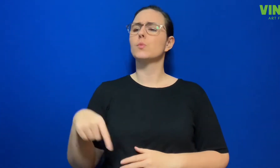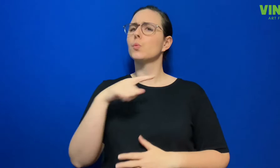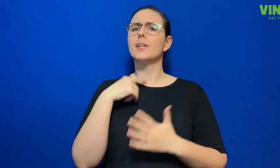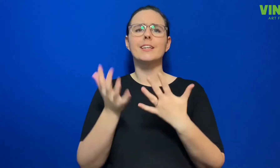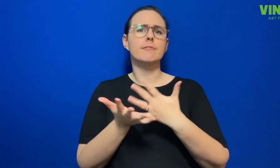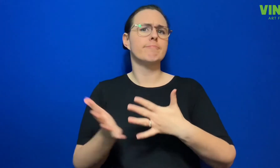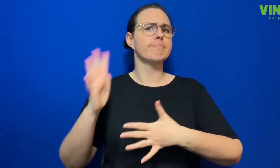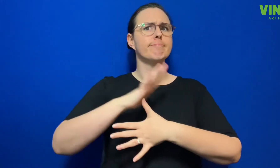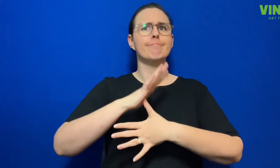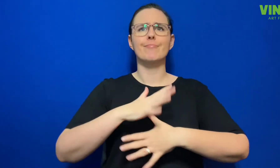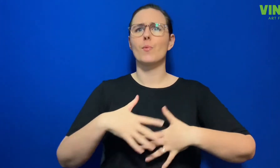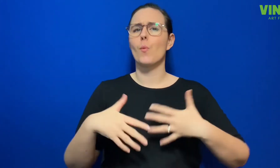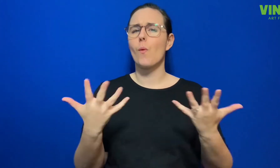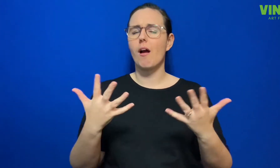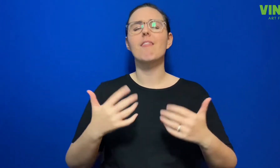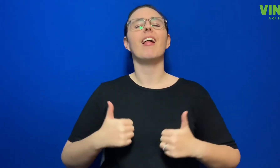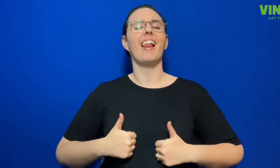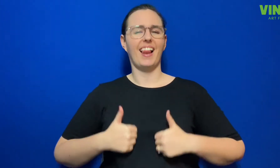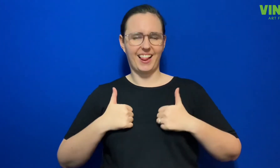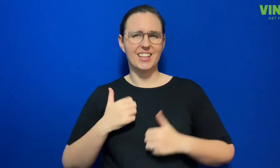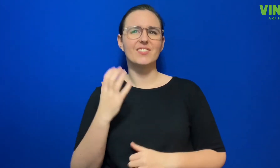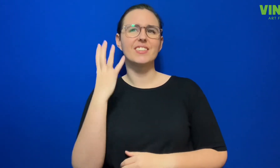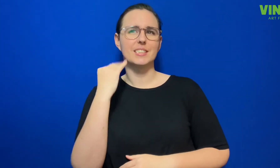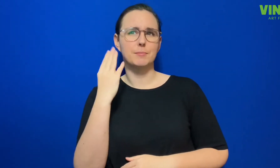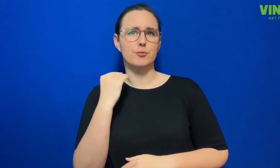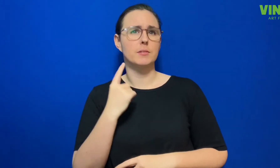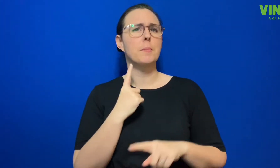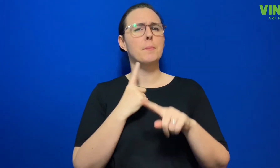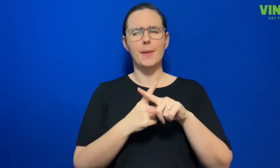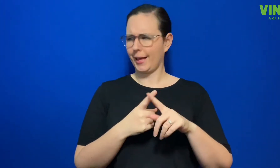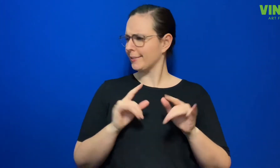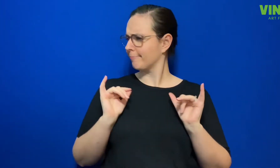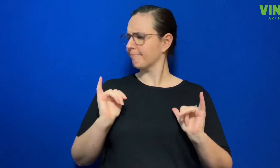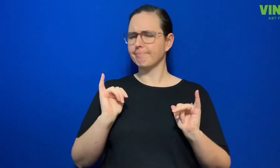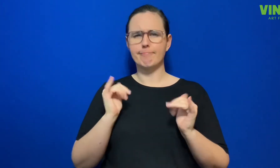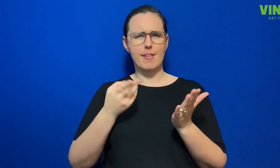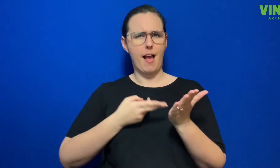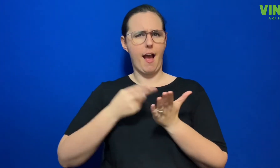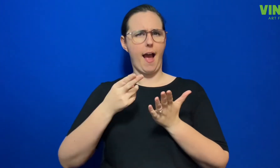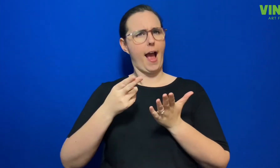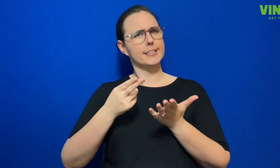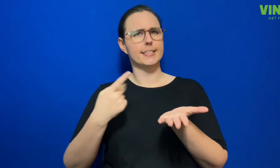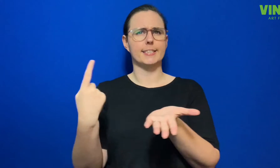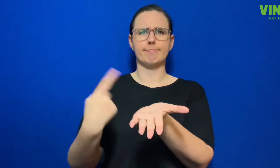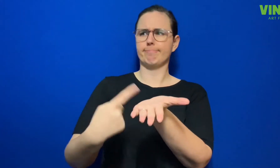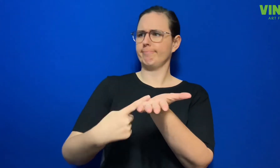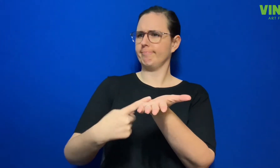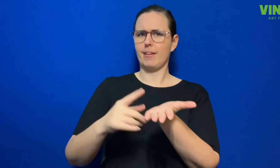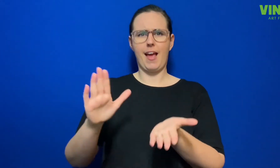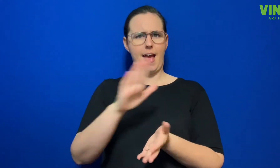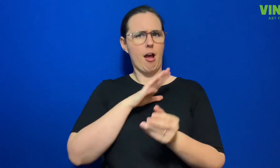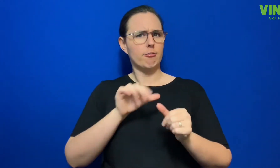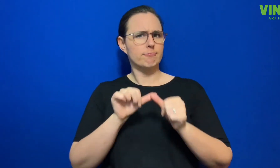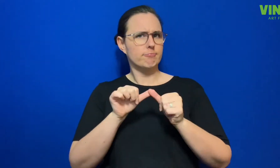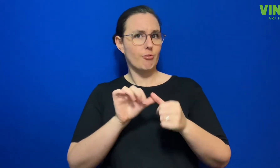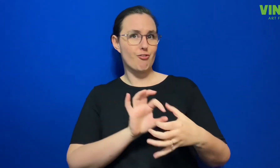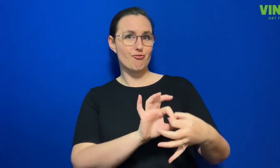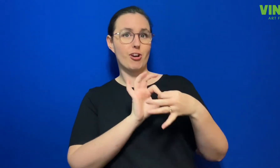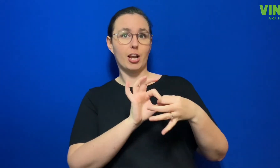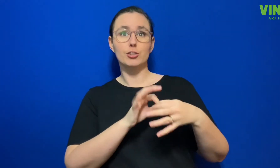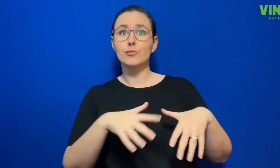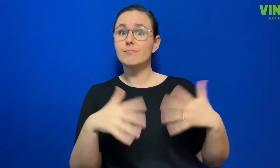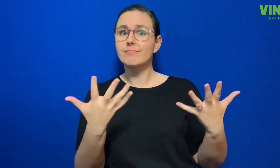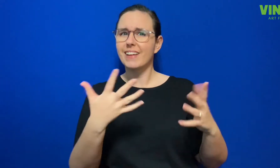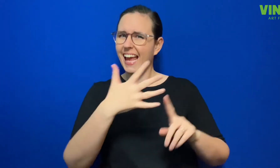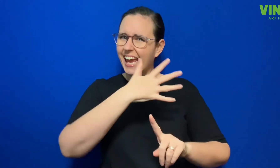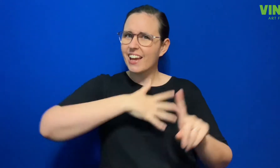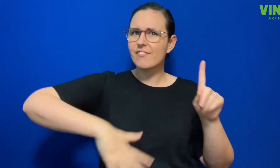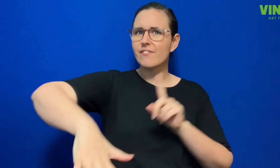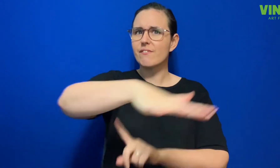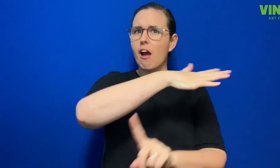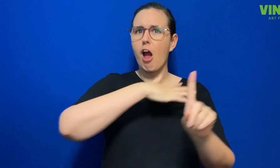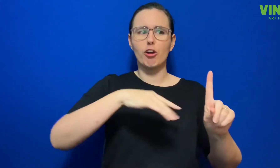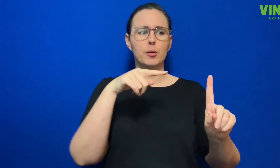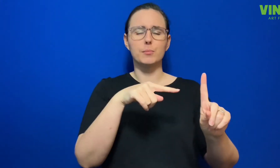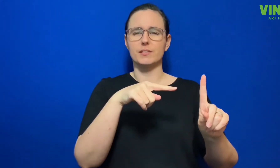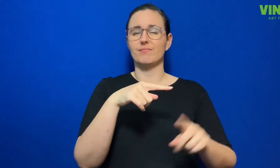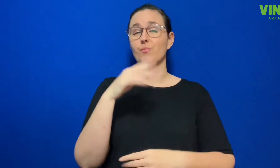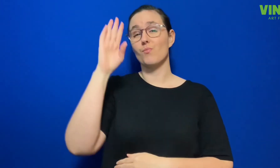Prioritizing lived experiences and honestly discussing our ongoing relationships with our environment,